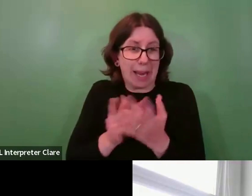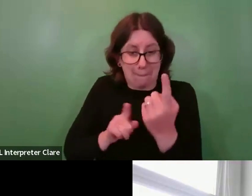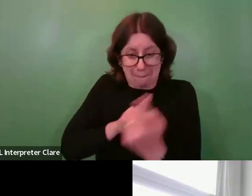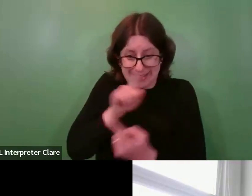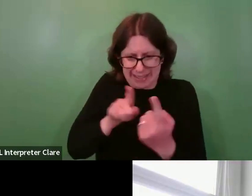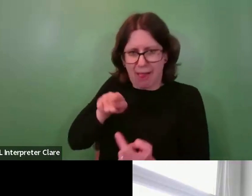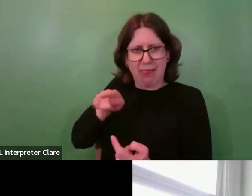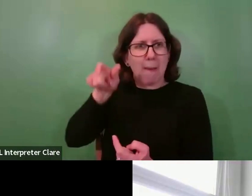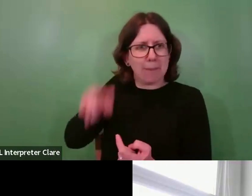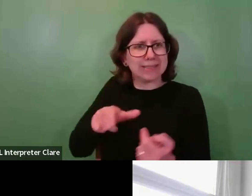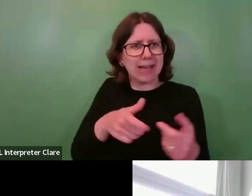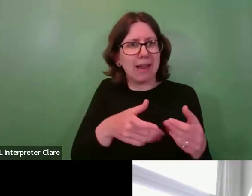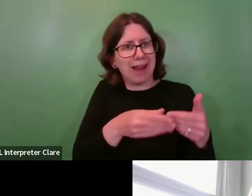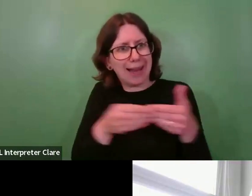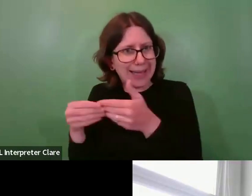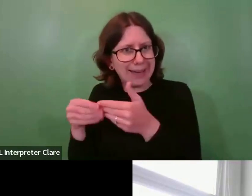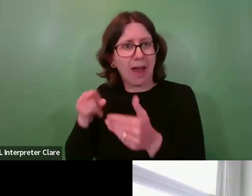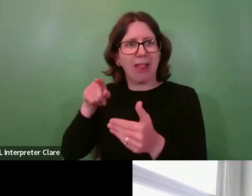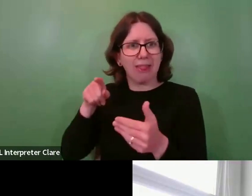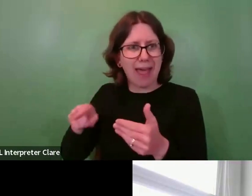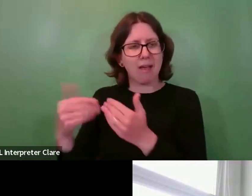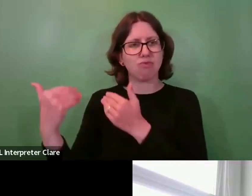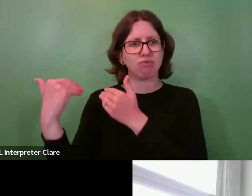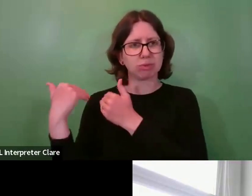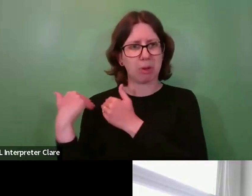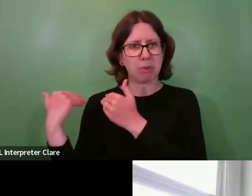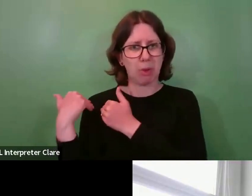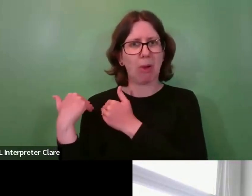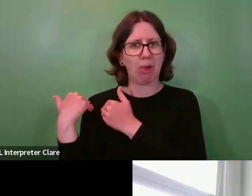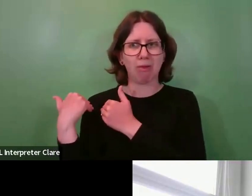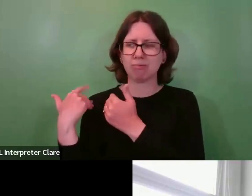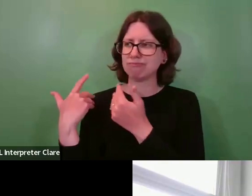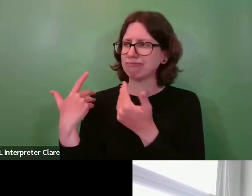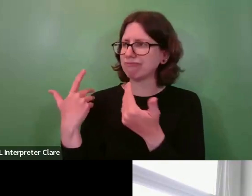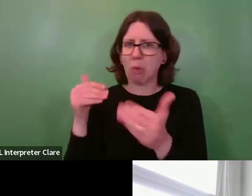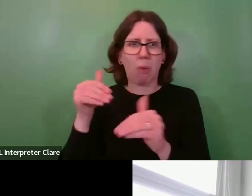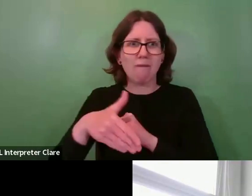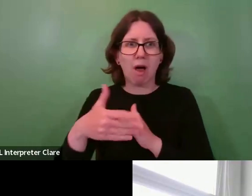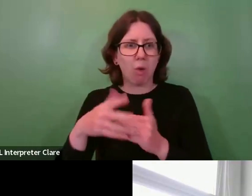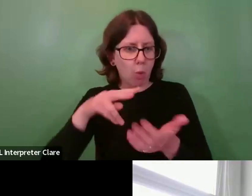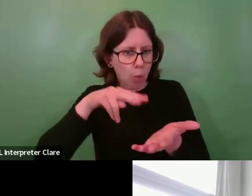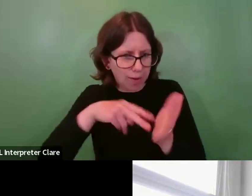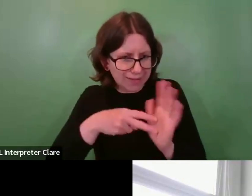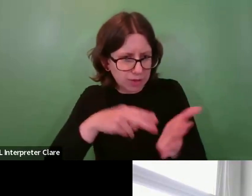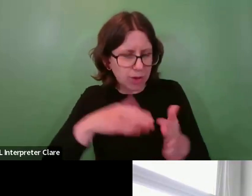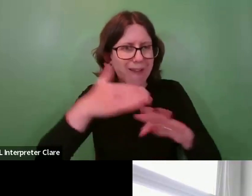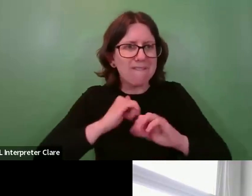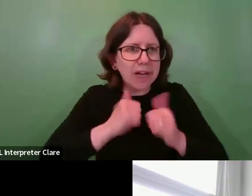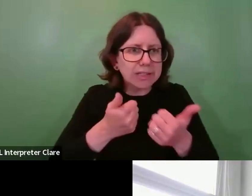and they are ultimately responsible for the effectiveness of the organization, and they may have specific